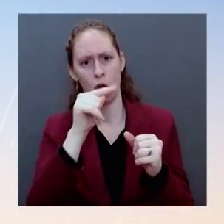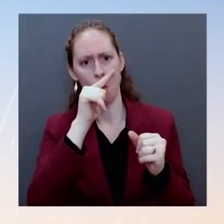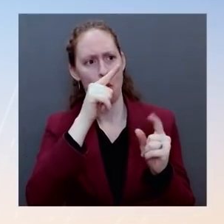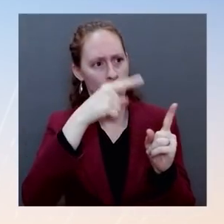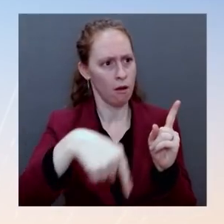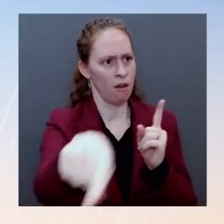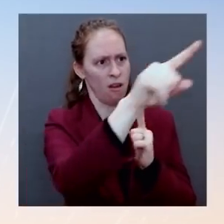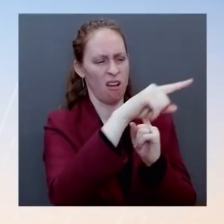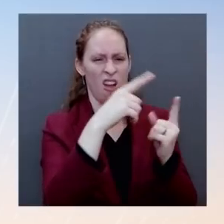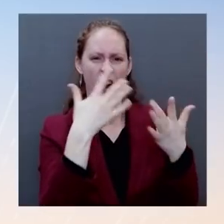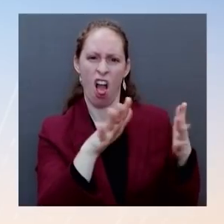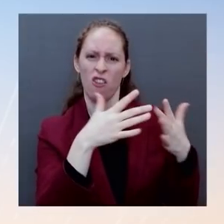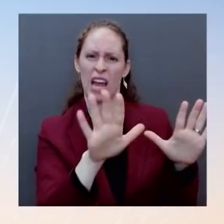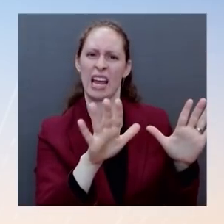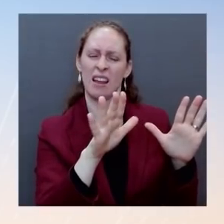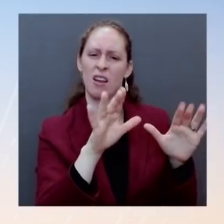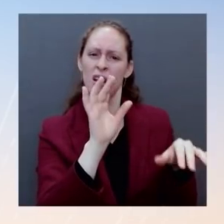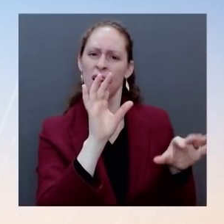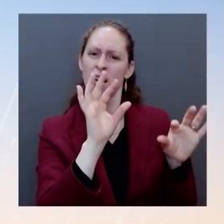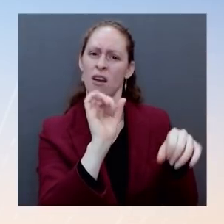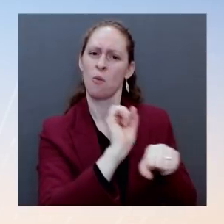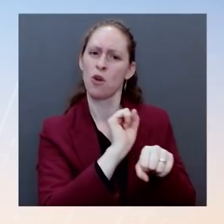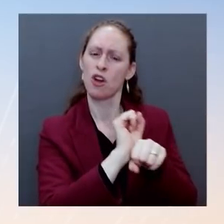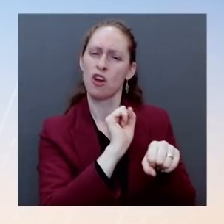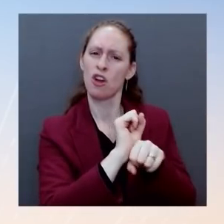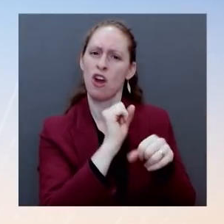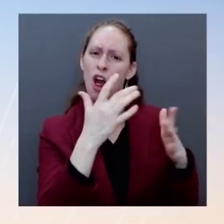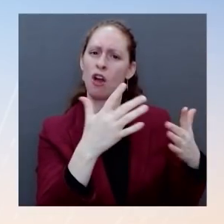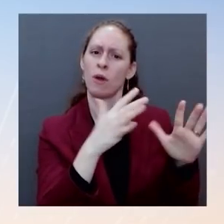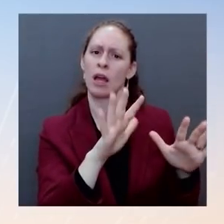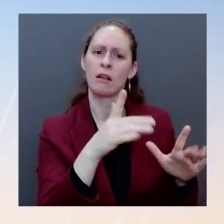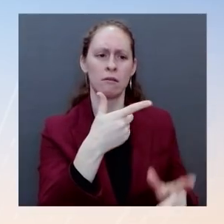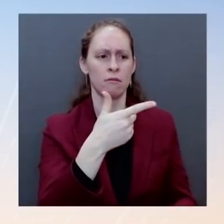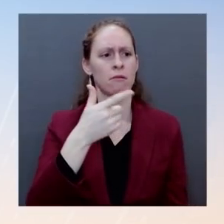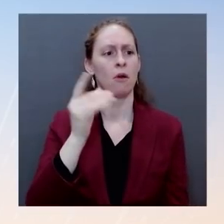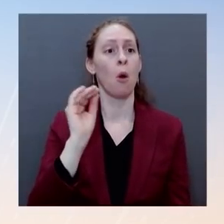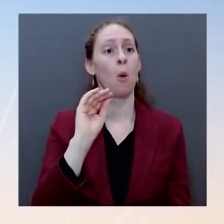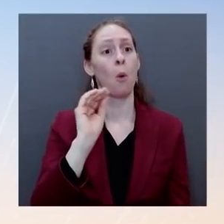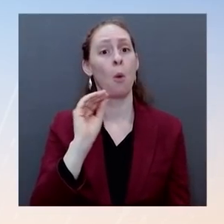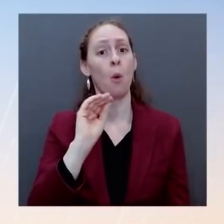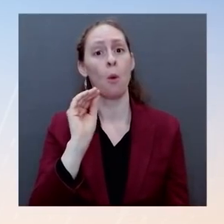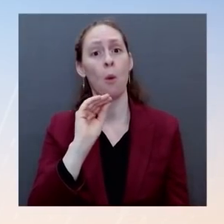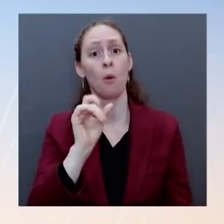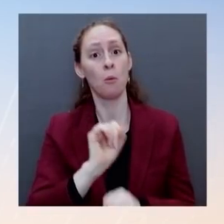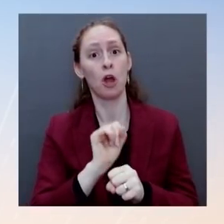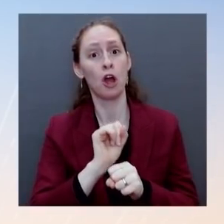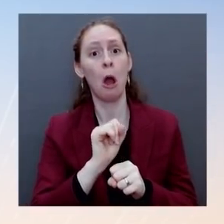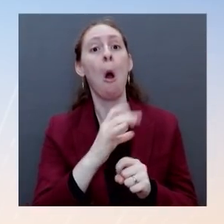and, if anything, would help more families and more people get into the labor market. Ms. Psaki: All right. Thank you, Brian Deese.